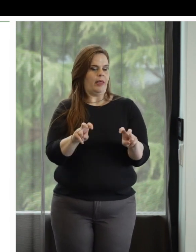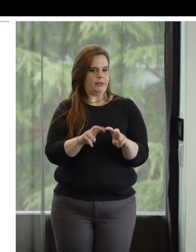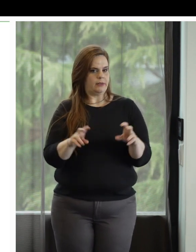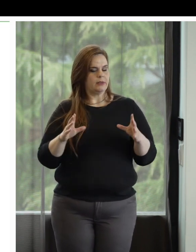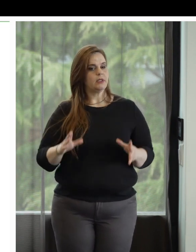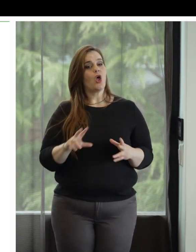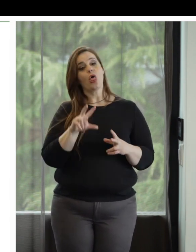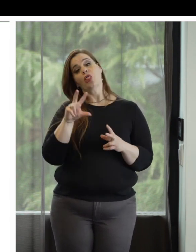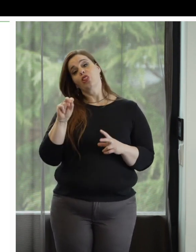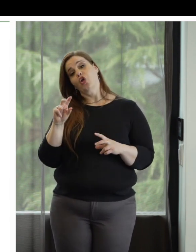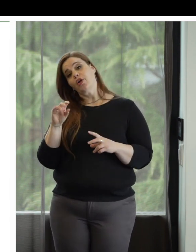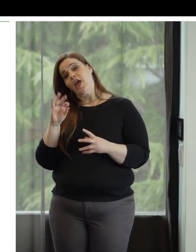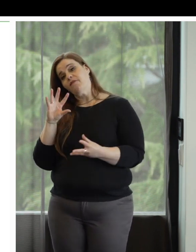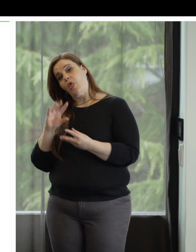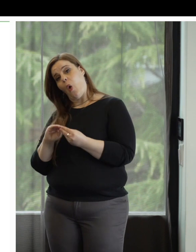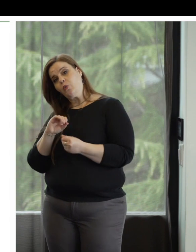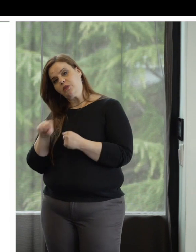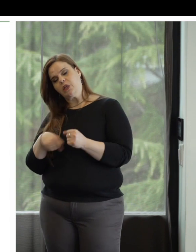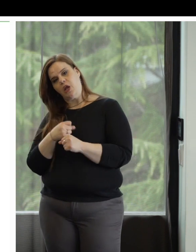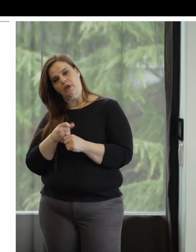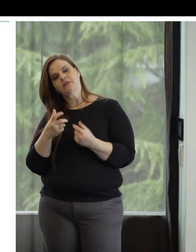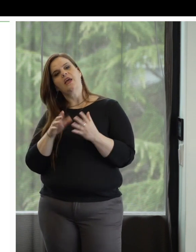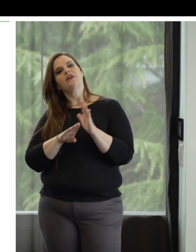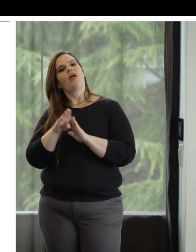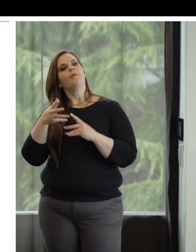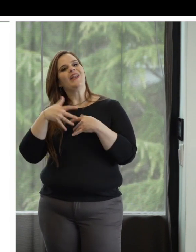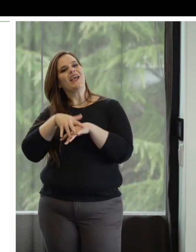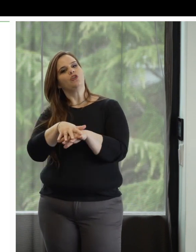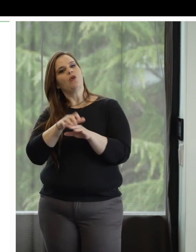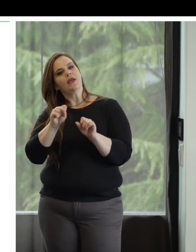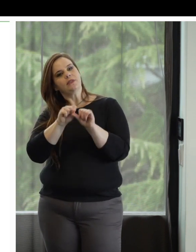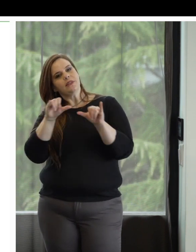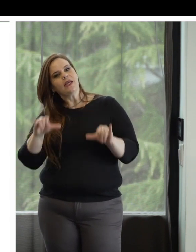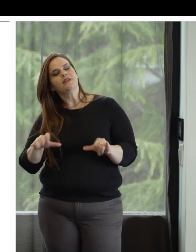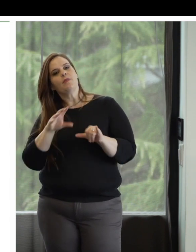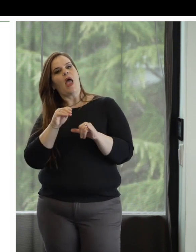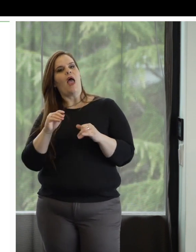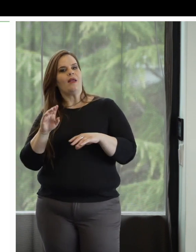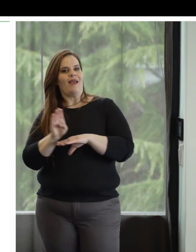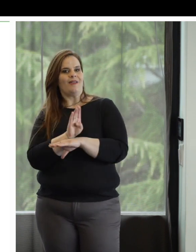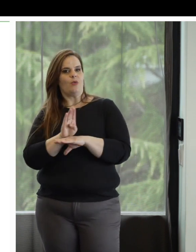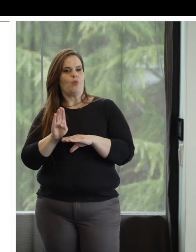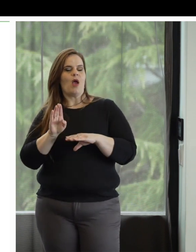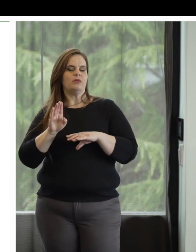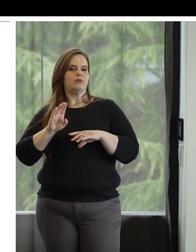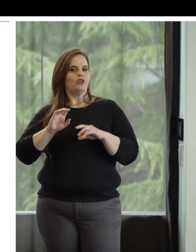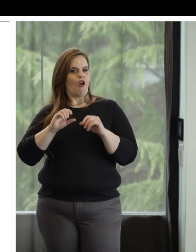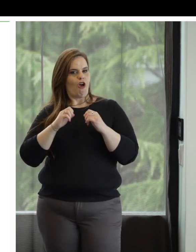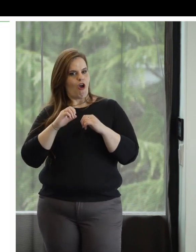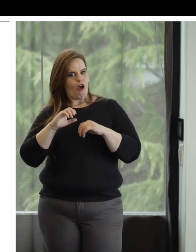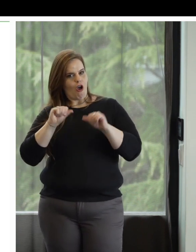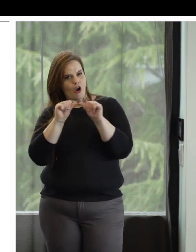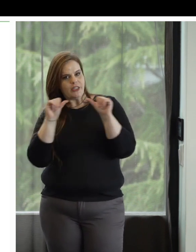of those years developing integrated systems and enterprise architectures, strategic plans, operational